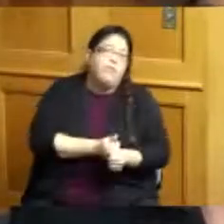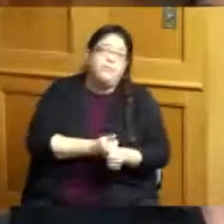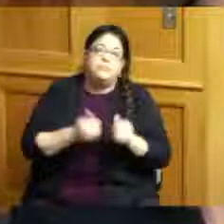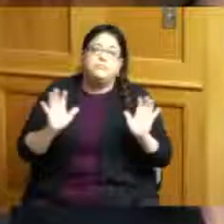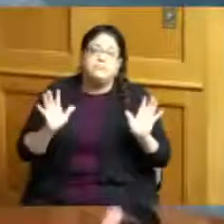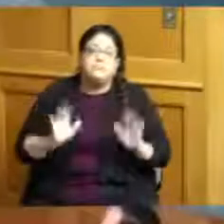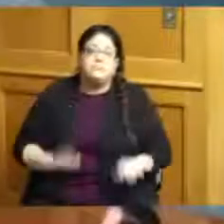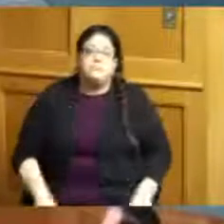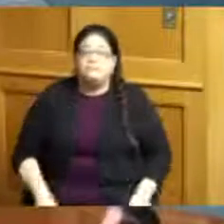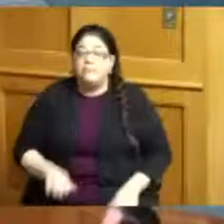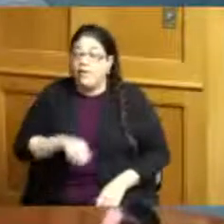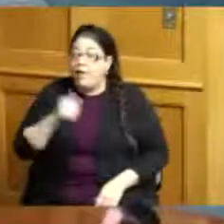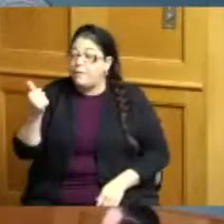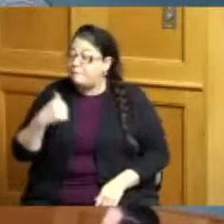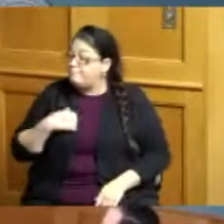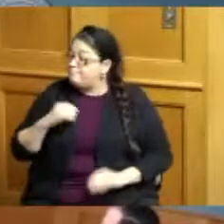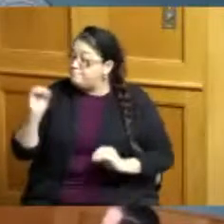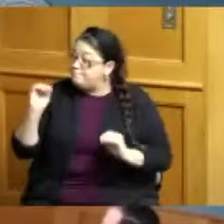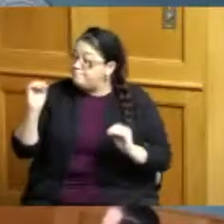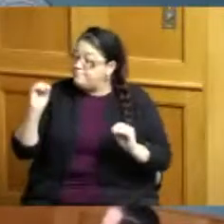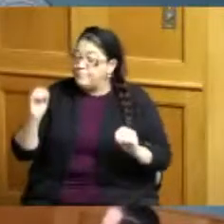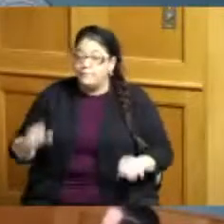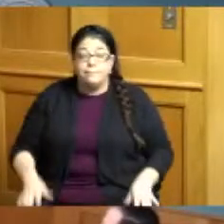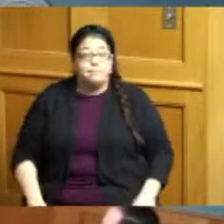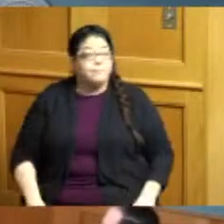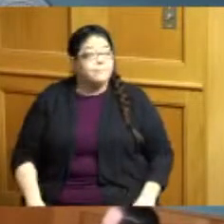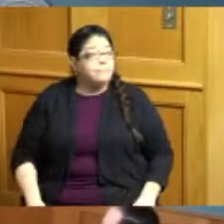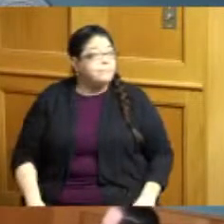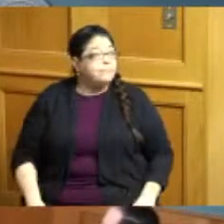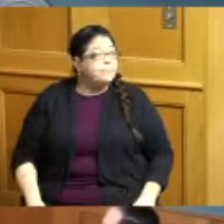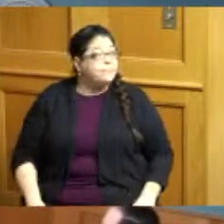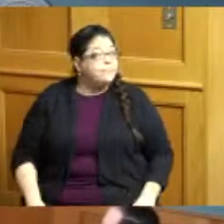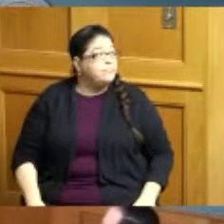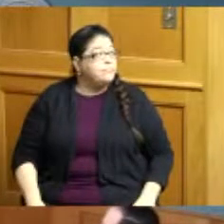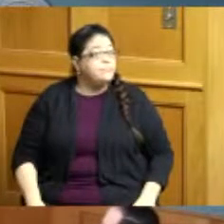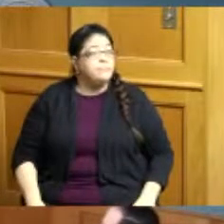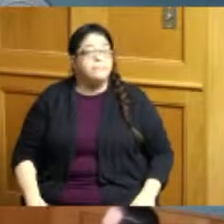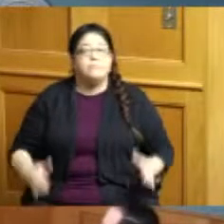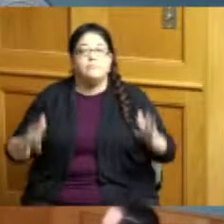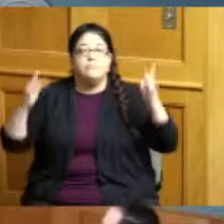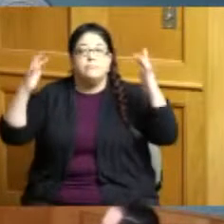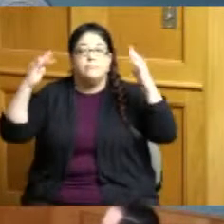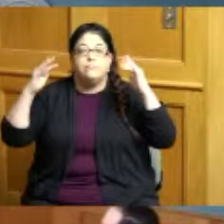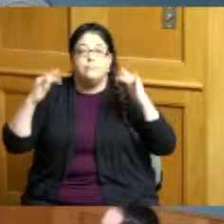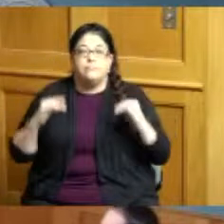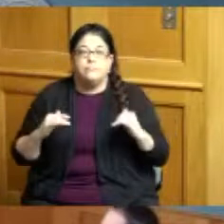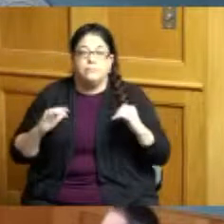items Commissioner okay so we're gonna go to the consent agenda if I can get to the front of it